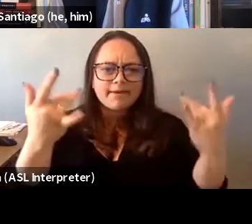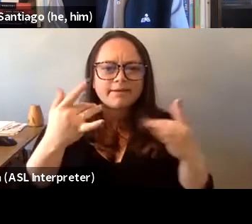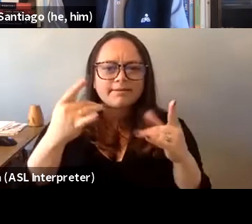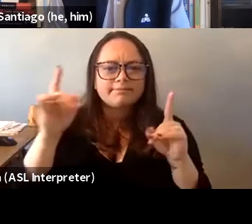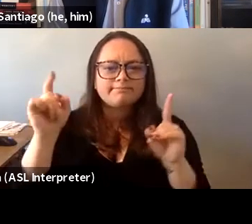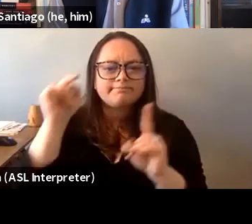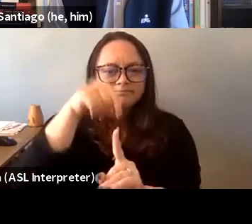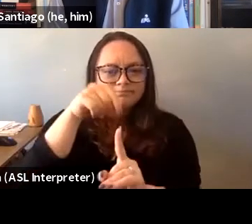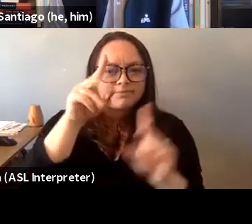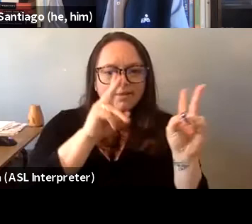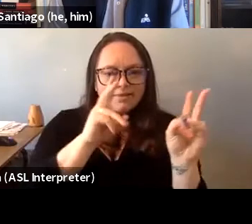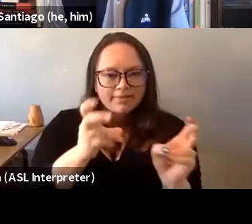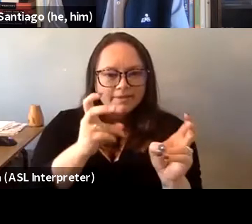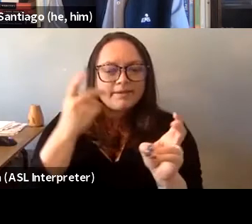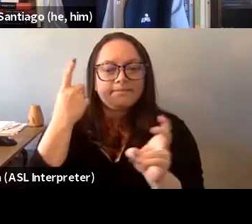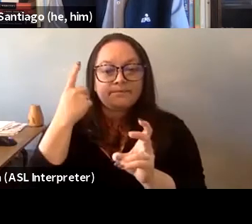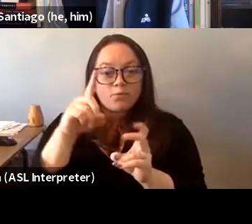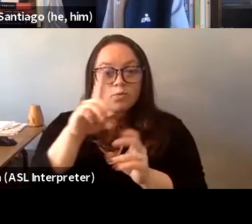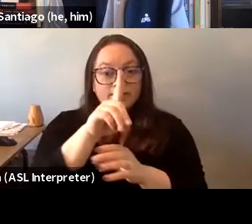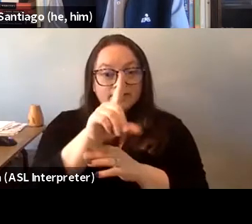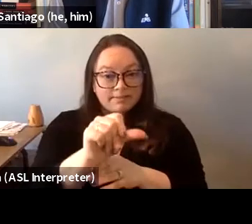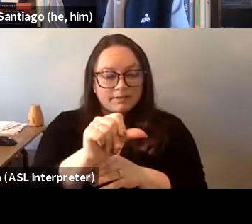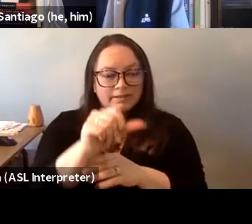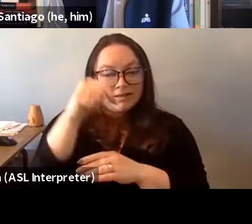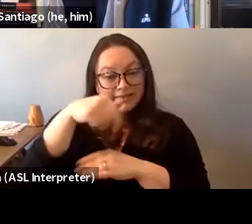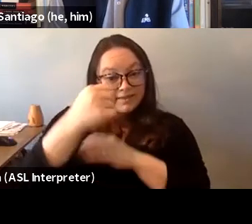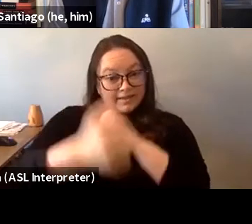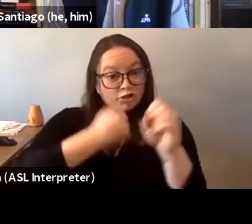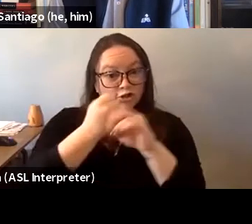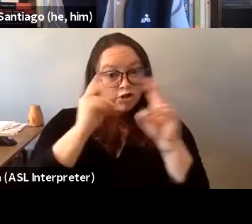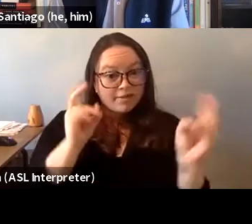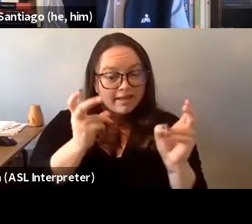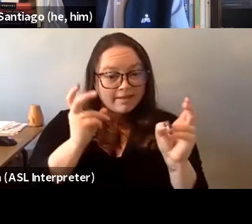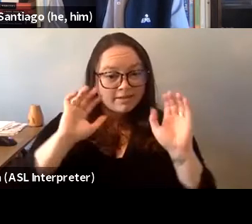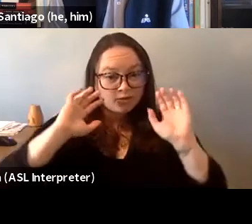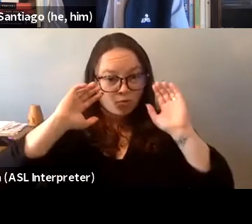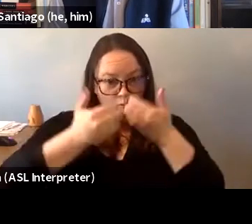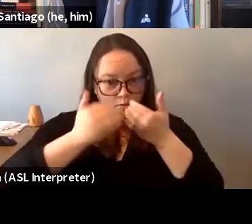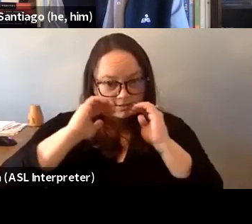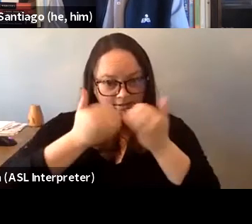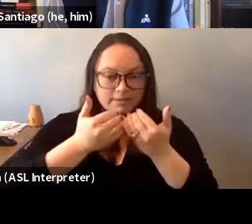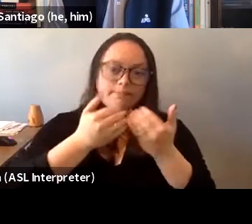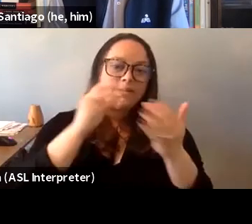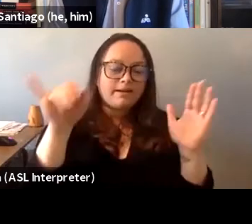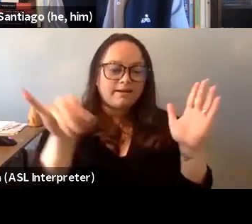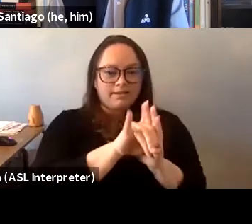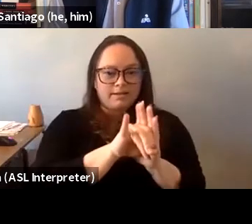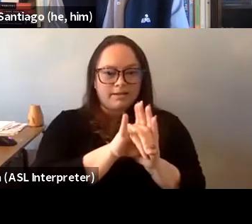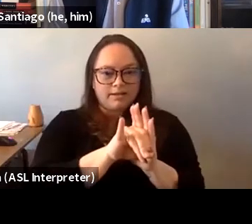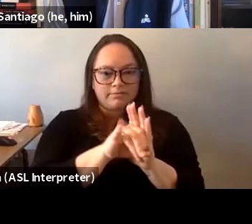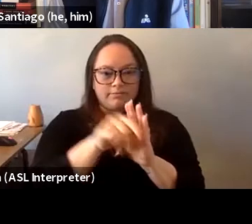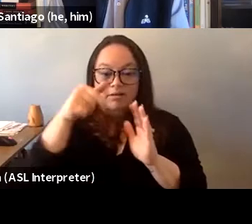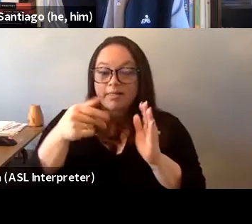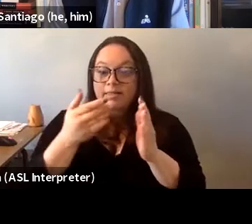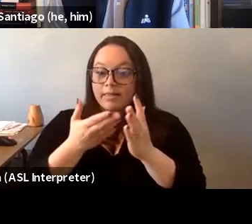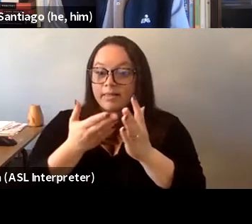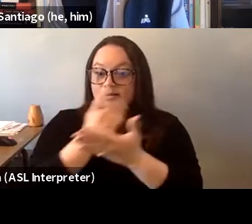identity. Throughout the week, we hope to provide insight into the lived experience of people on the autism spectrum, through